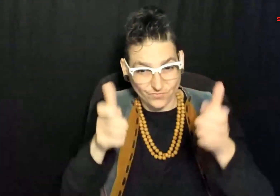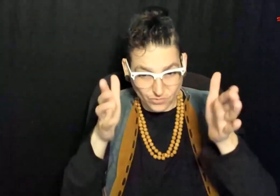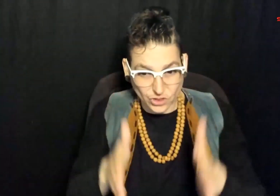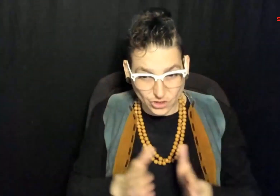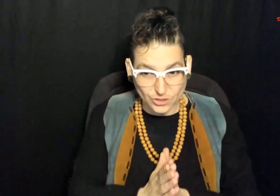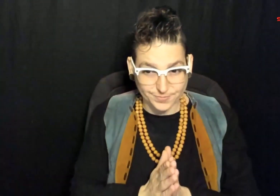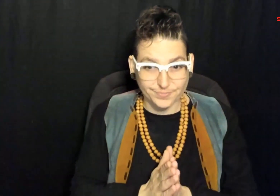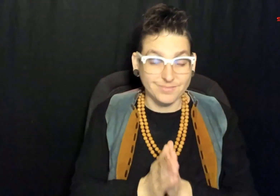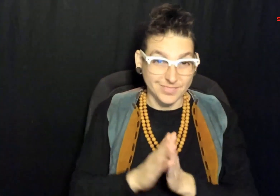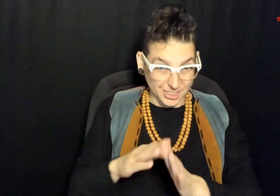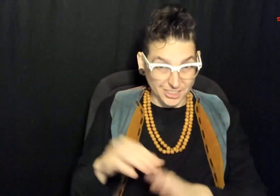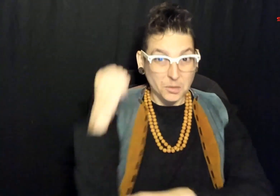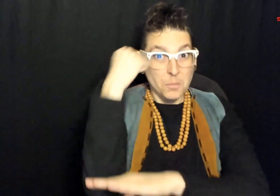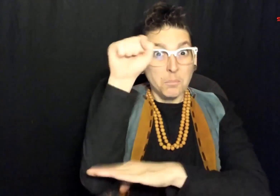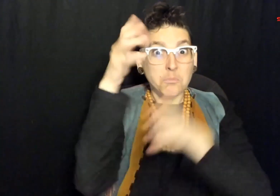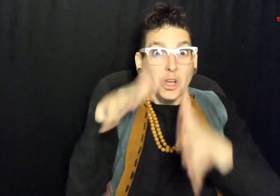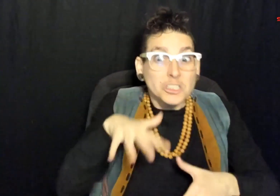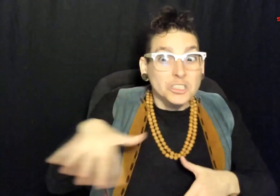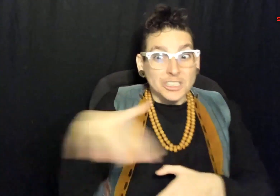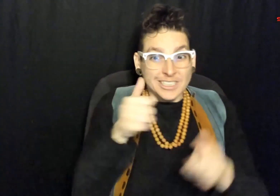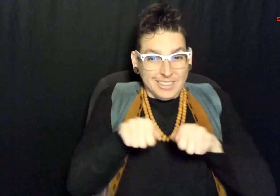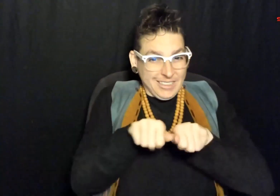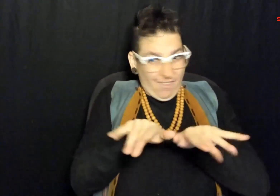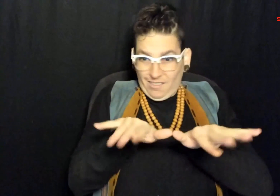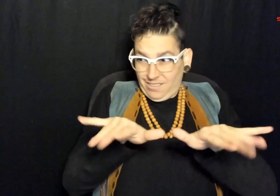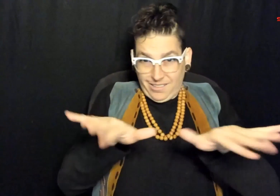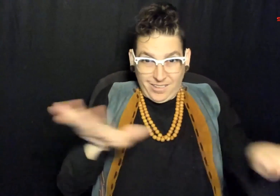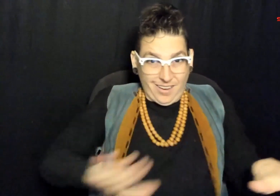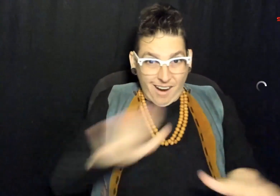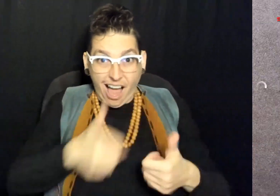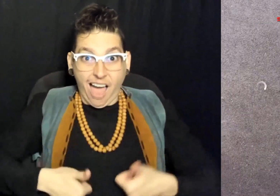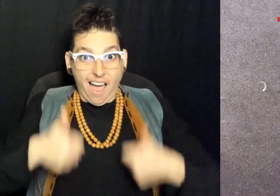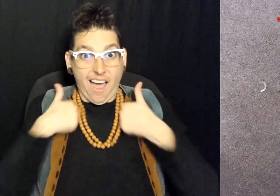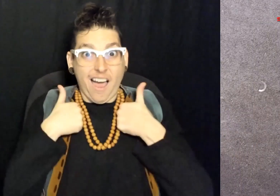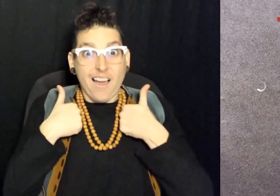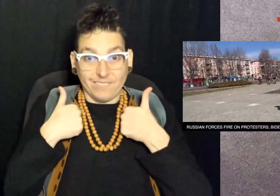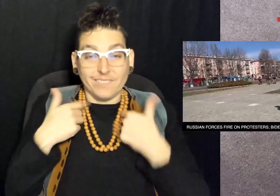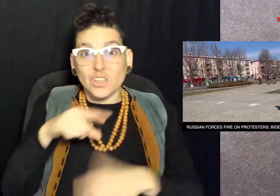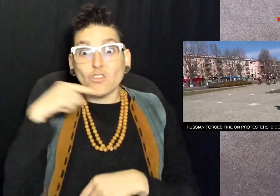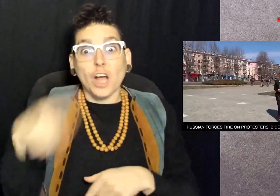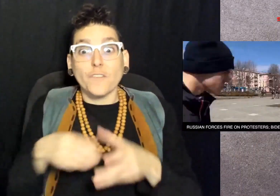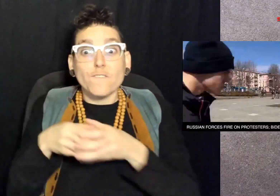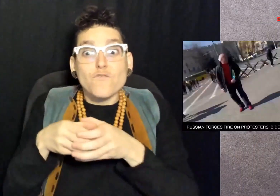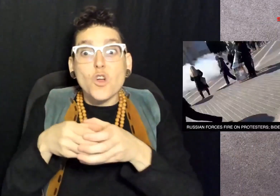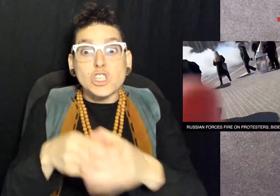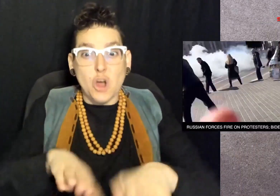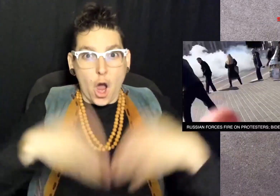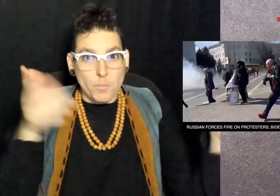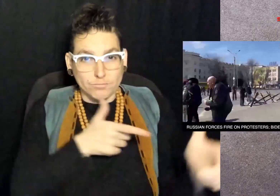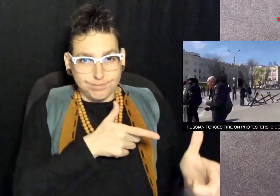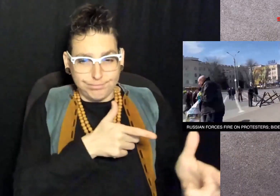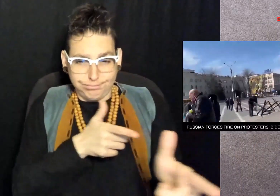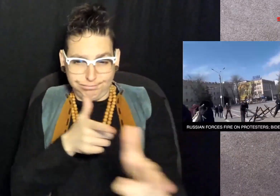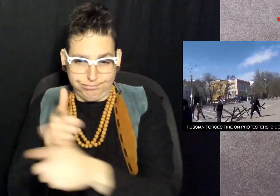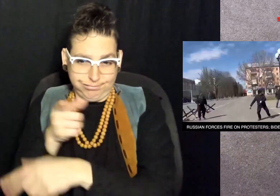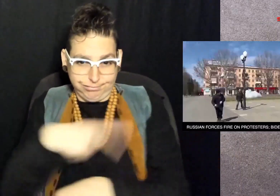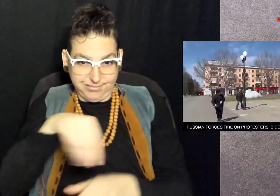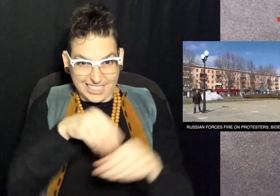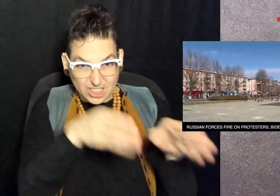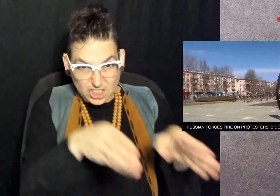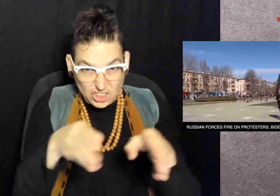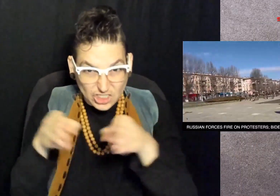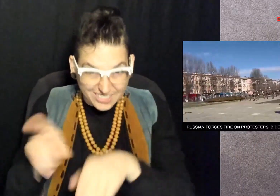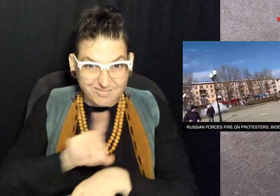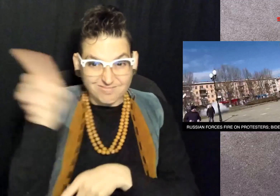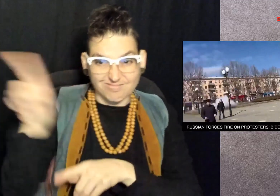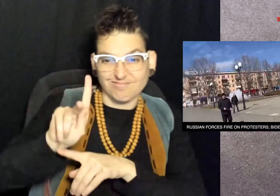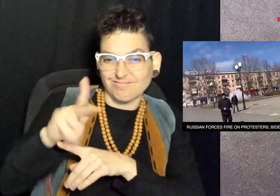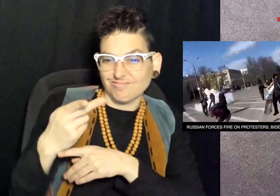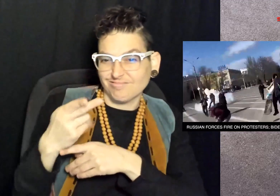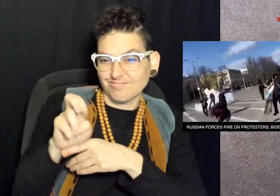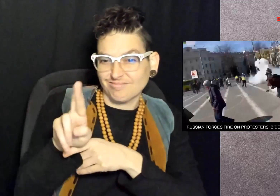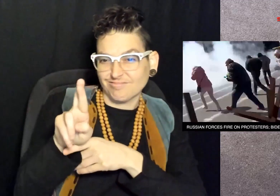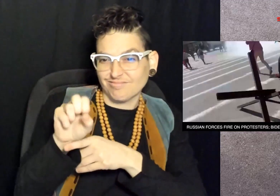disturbing to some viewers protesters run for their lives as Russian forces opened fire